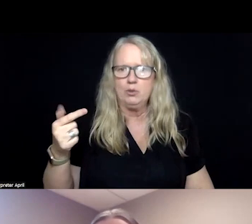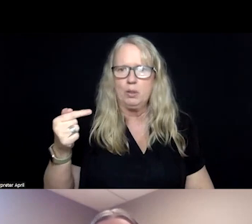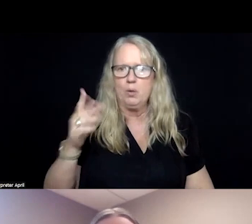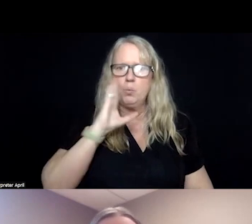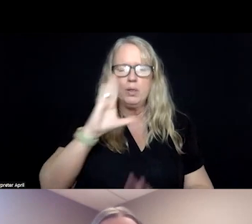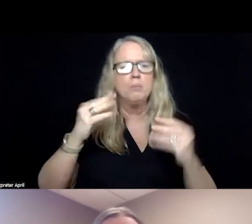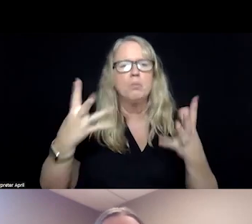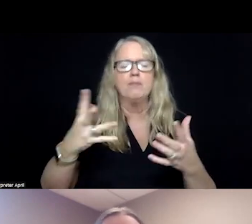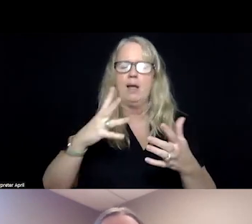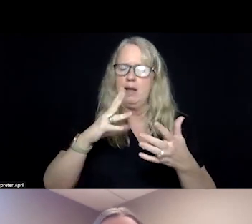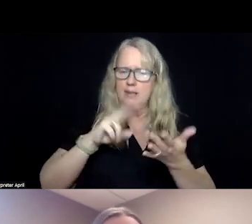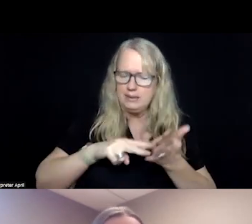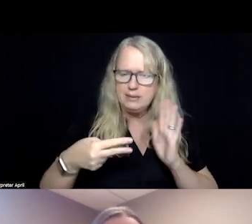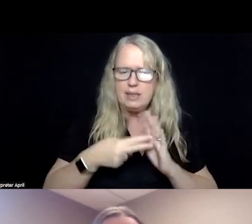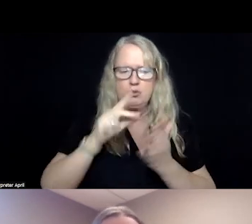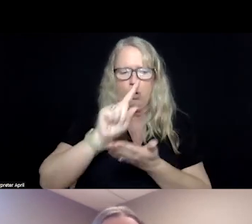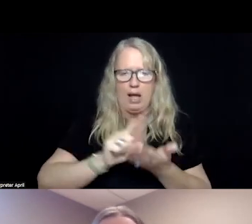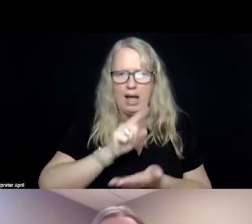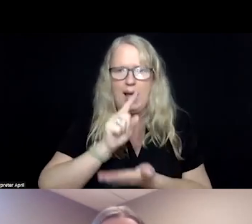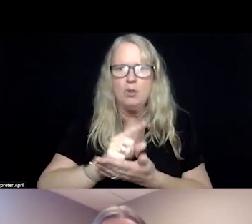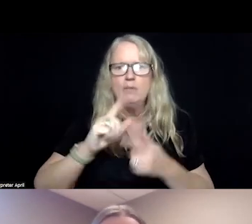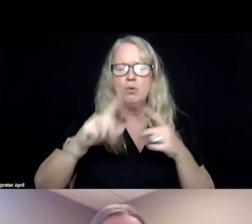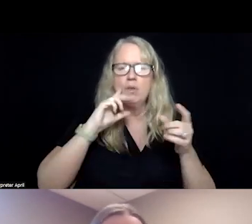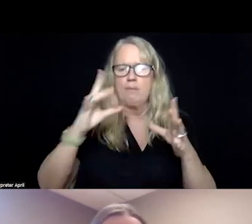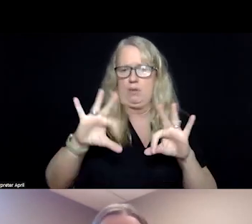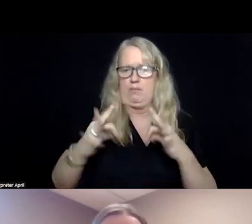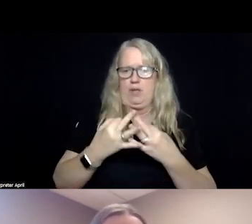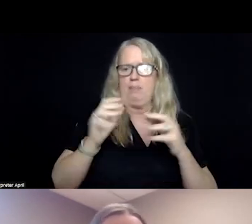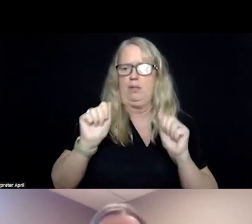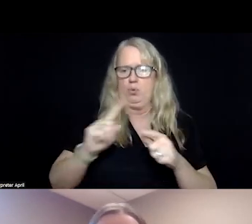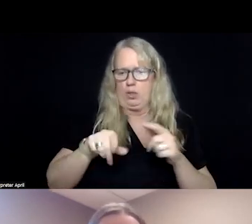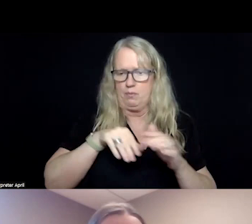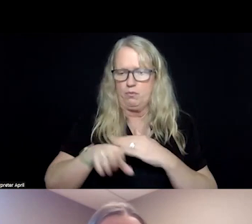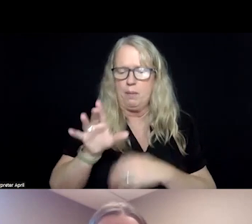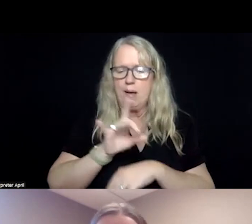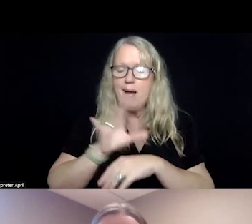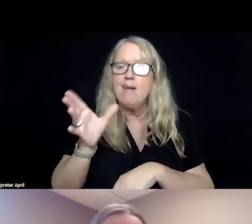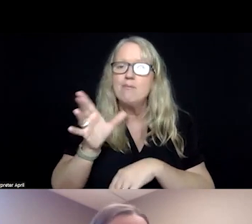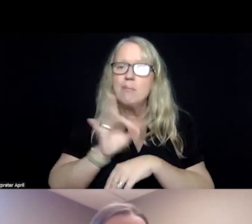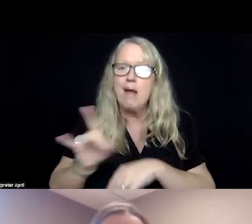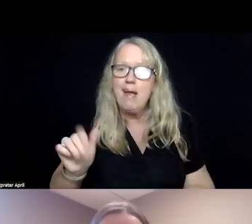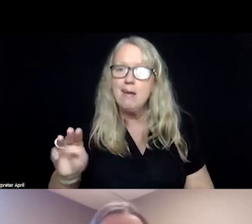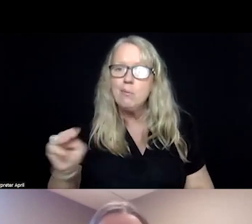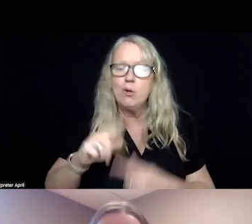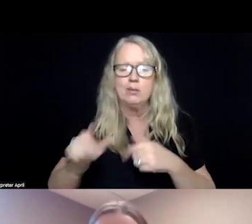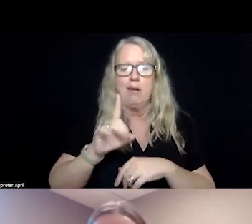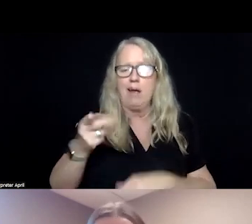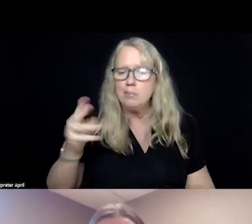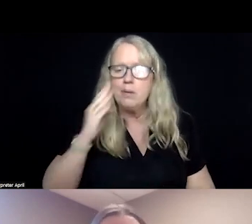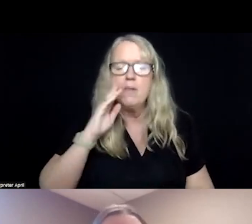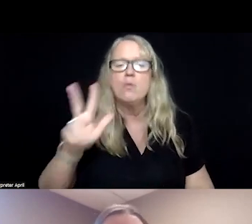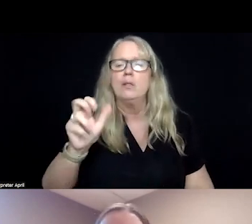CRITICAL HOURS FOR FAMILIES FOR WALK IN 365 DAYS A YEAR AND WE